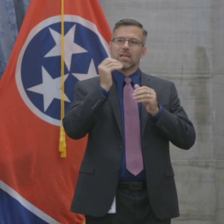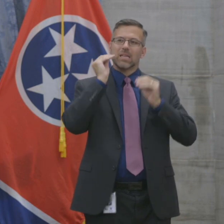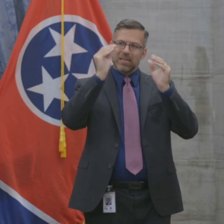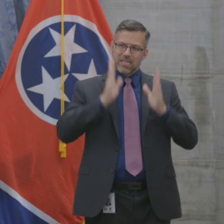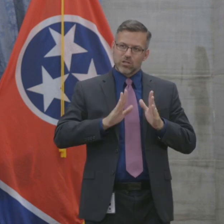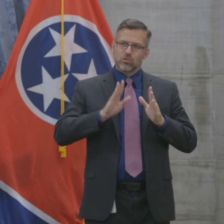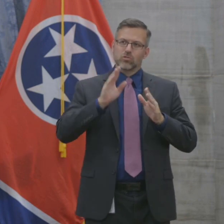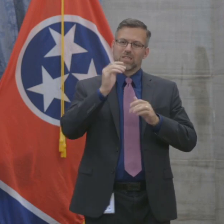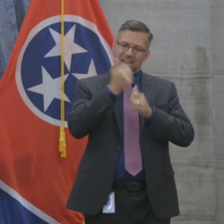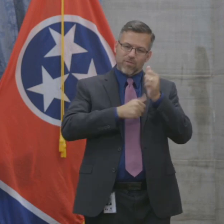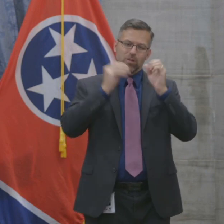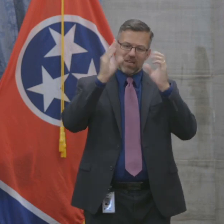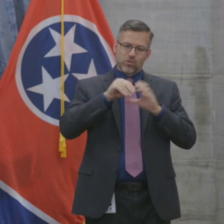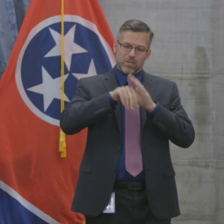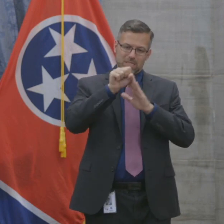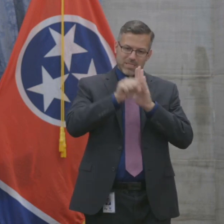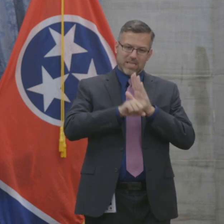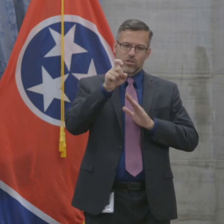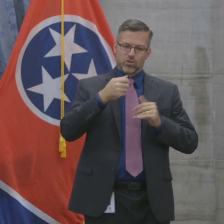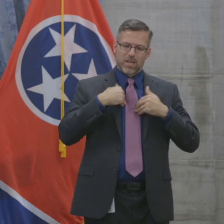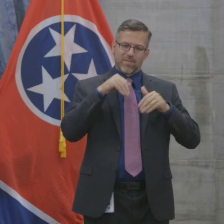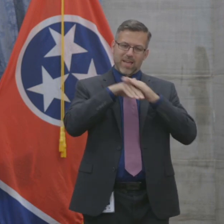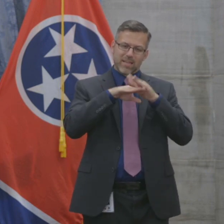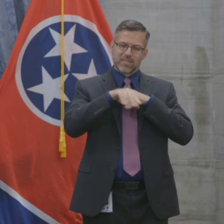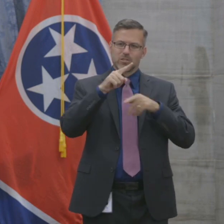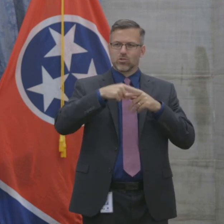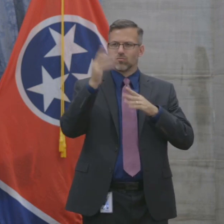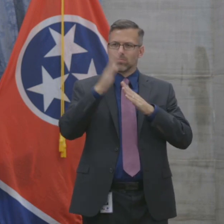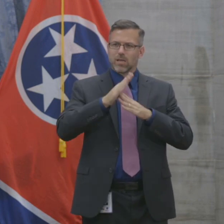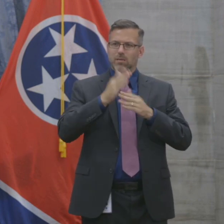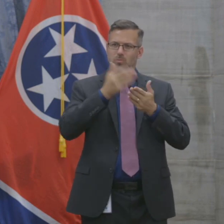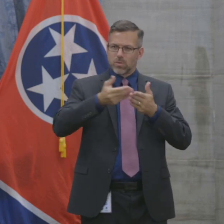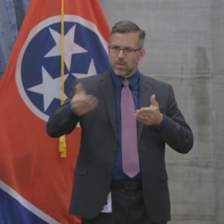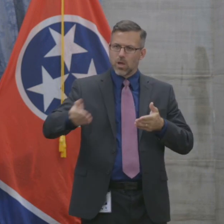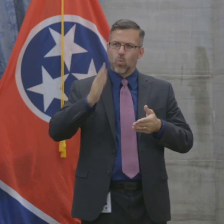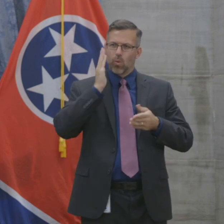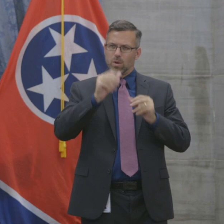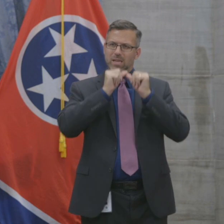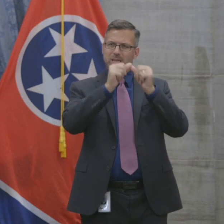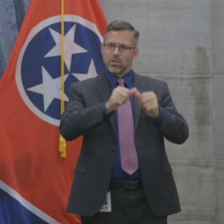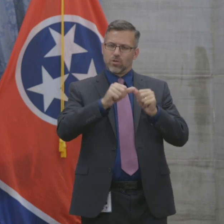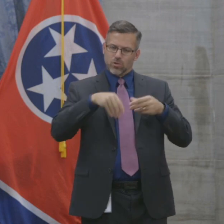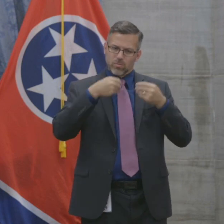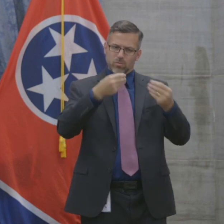many teachers spending too many hours trying to find